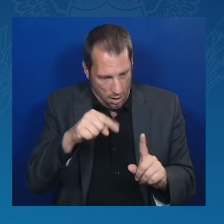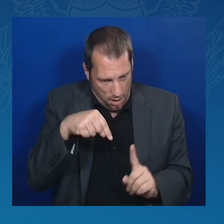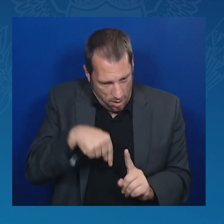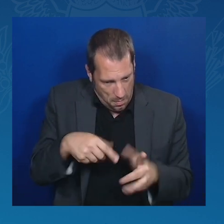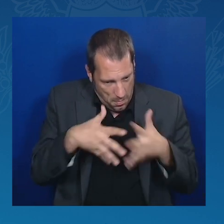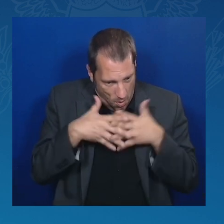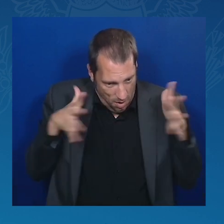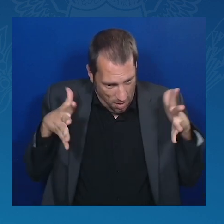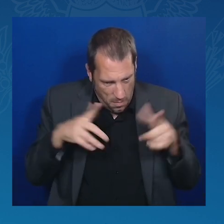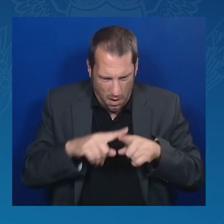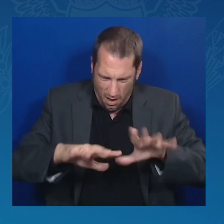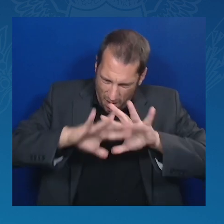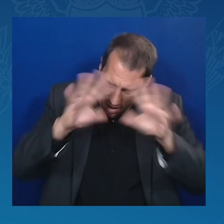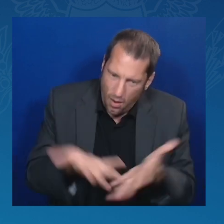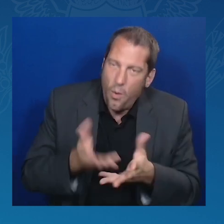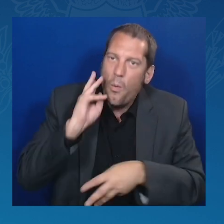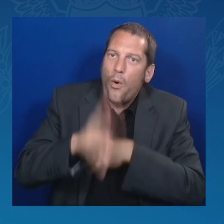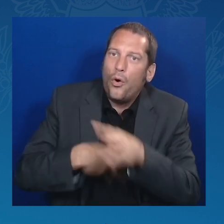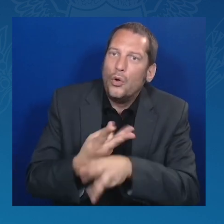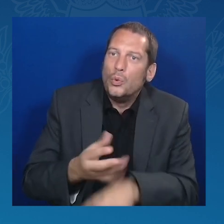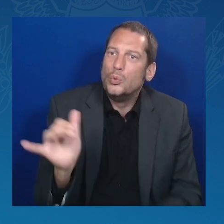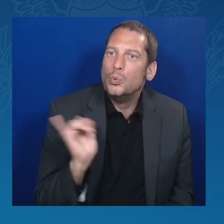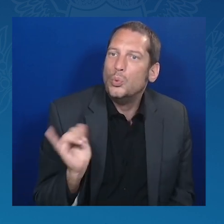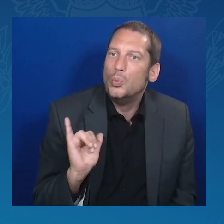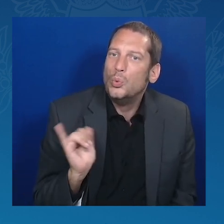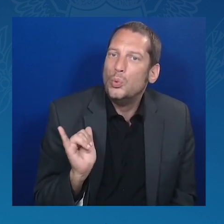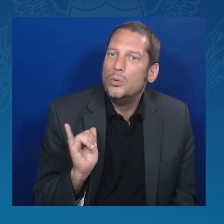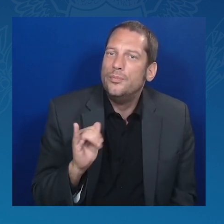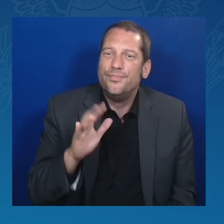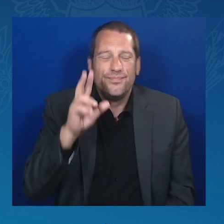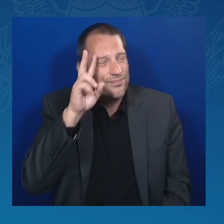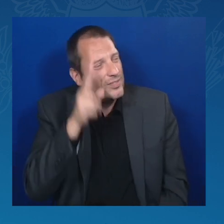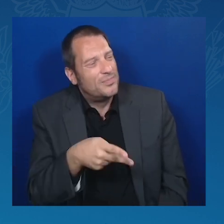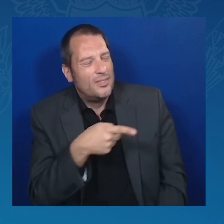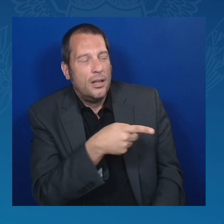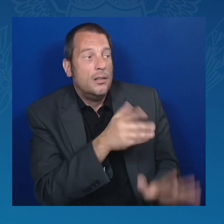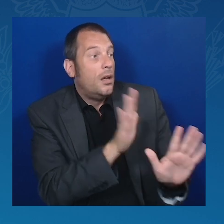thank you so much for this today. And thank you all for joining us. Thank you so much. And Luna, my girl,